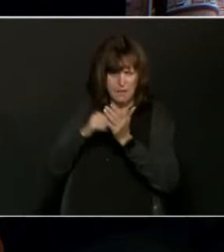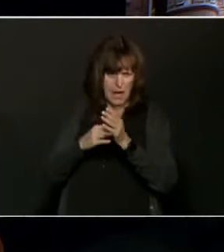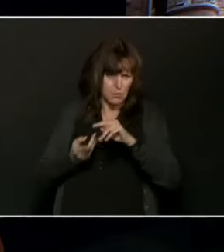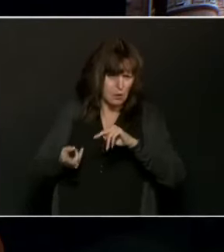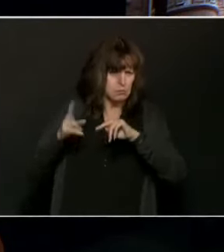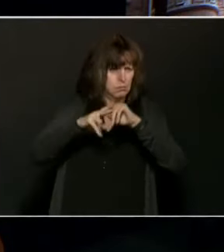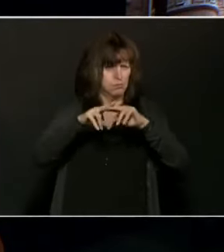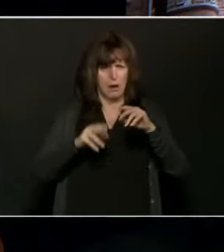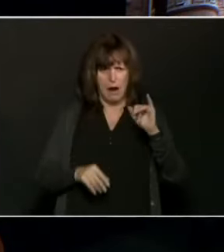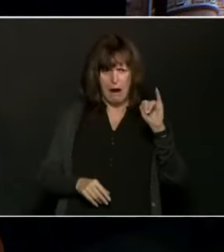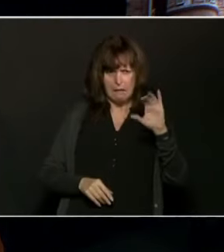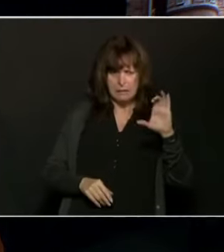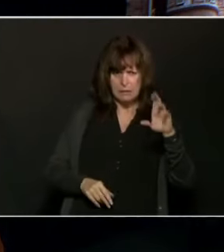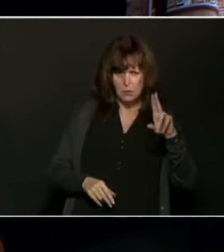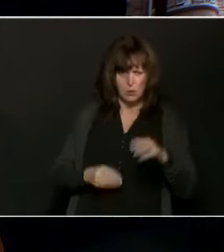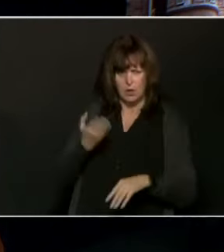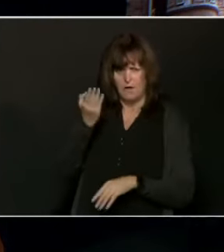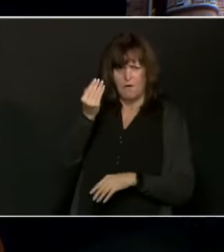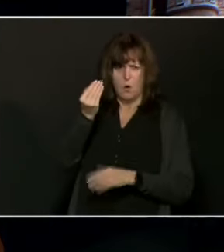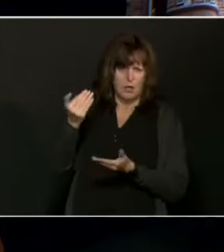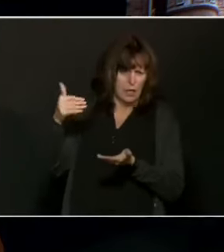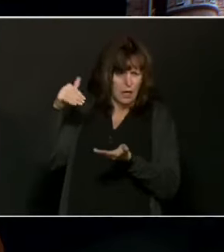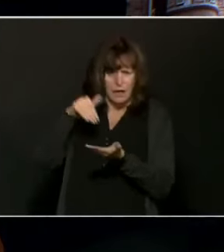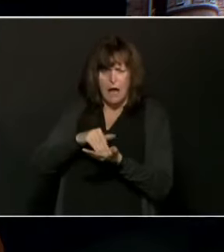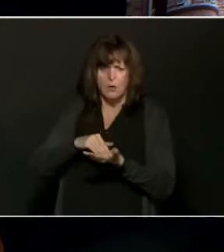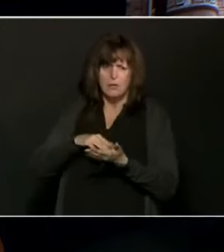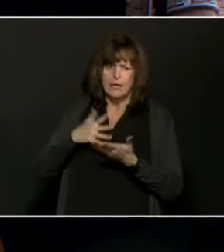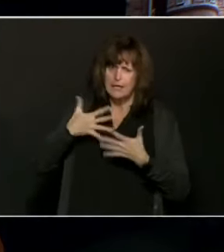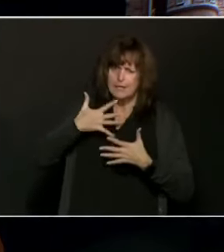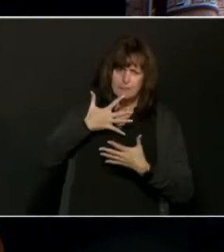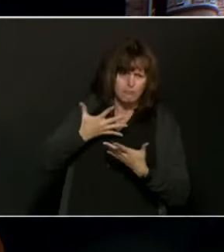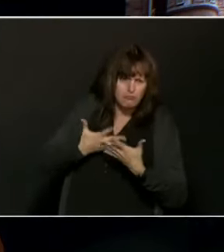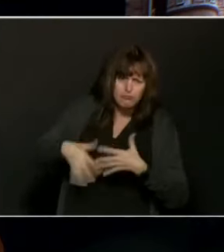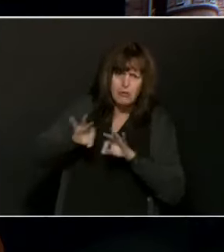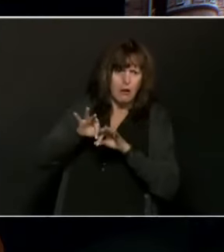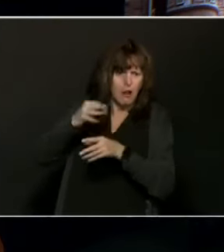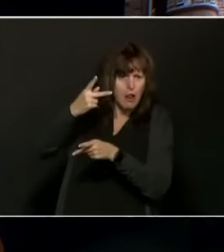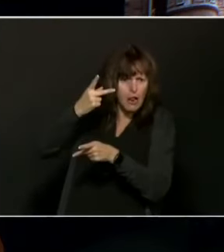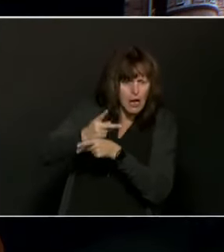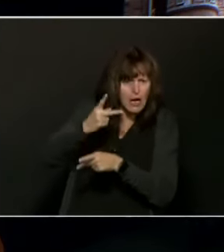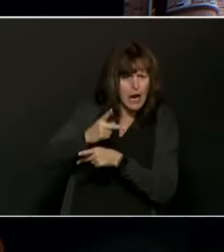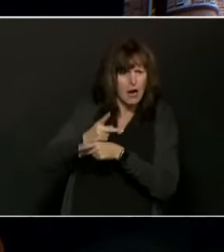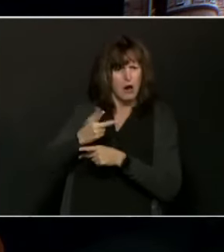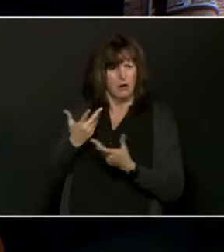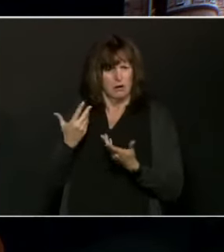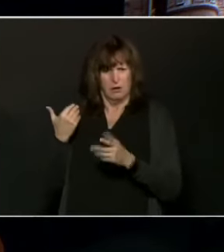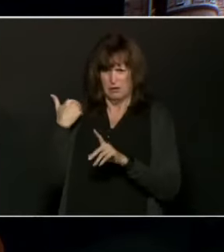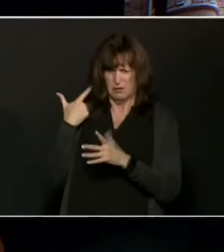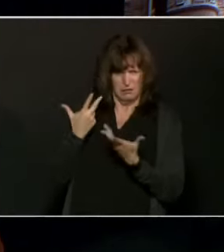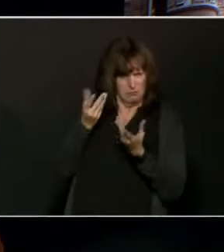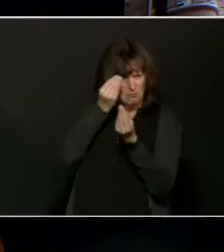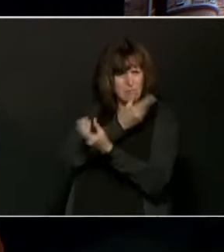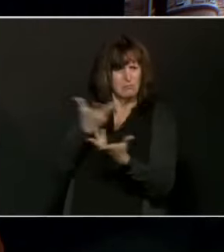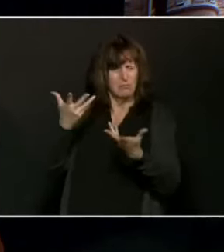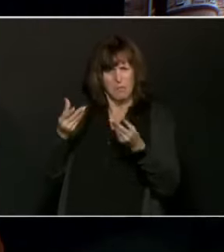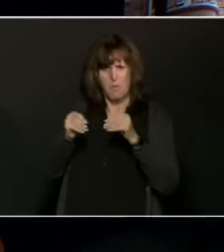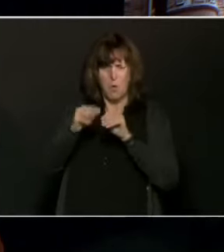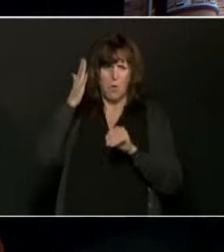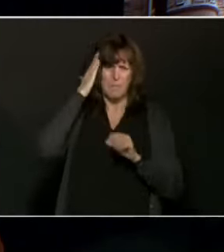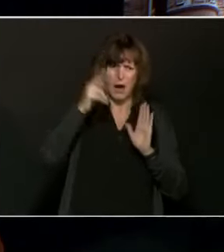THOUSAND ACUTE-CARE BEDS AND